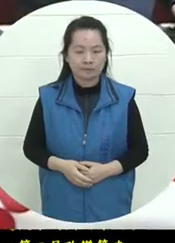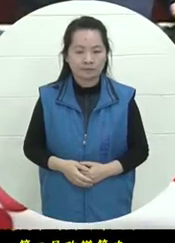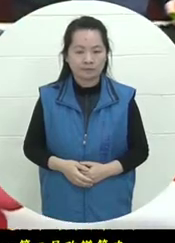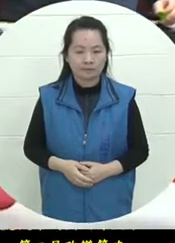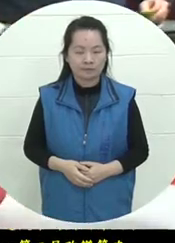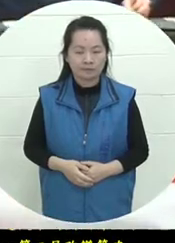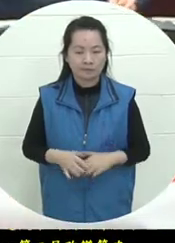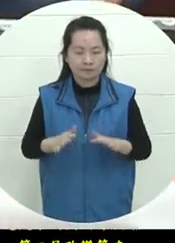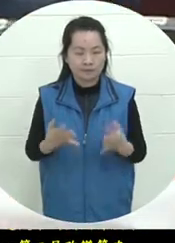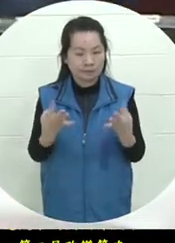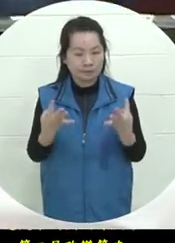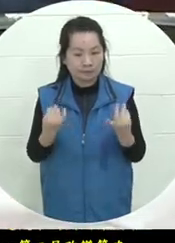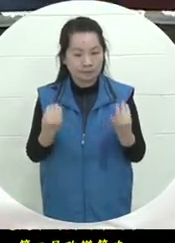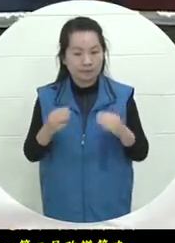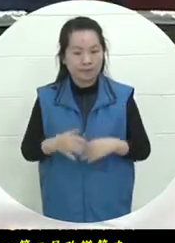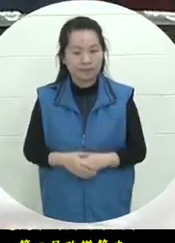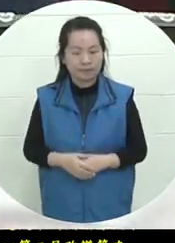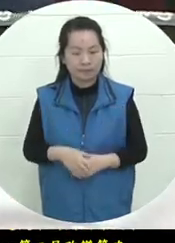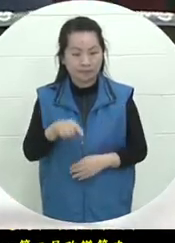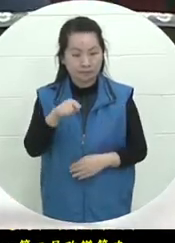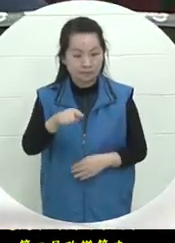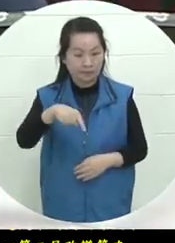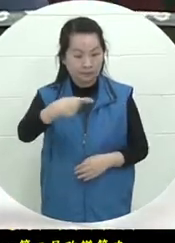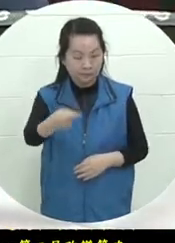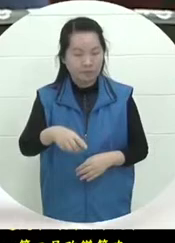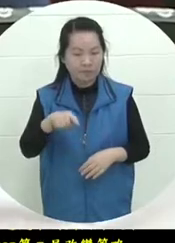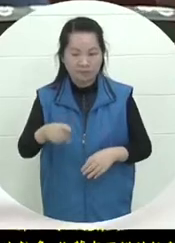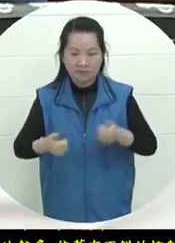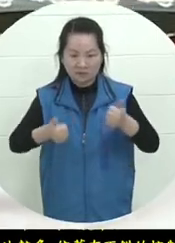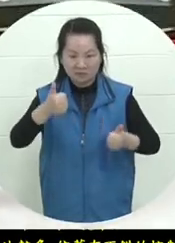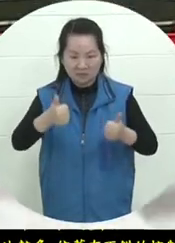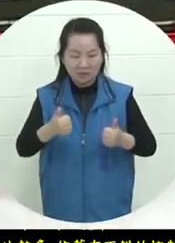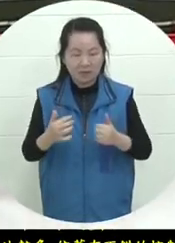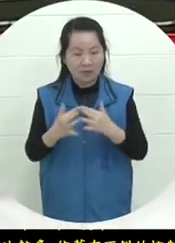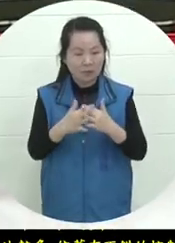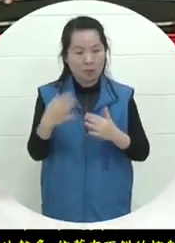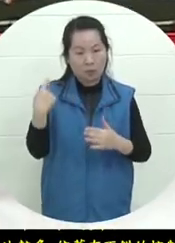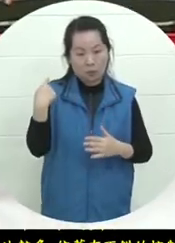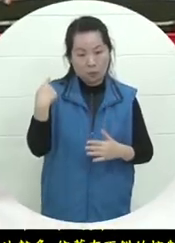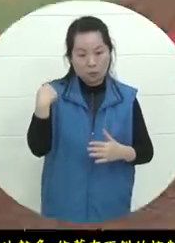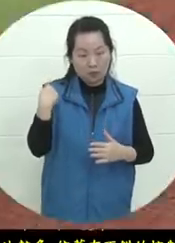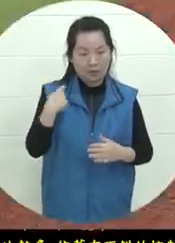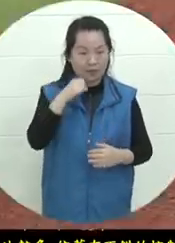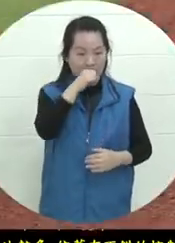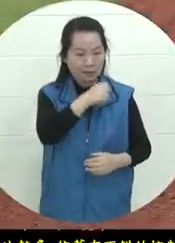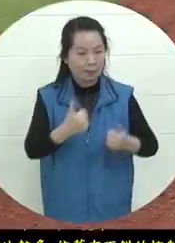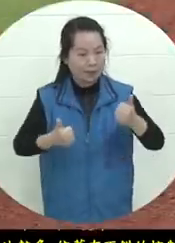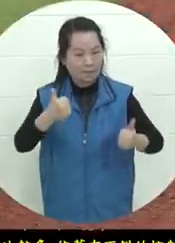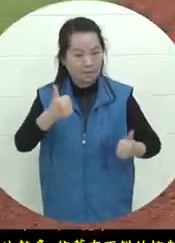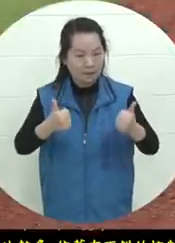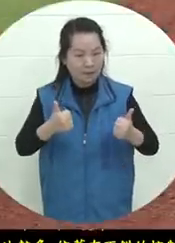score. After that, it is possible that this game will be like the game between the American team and the Chinese team yesterday.